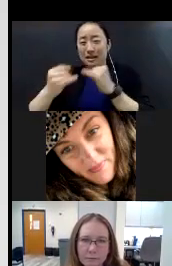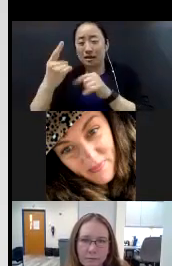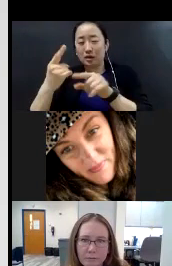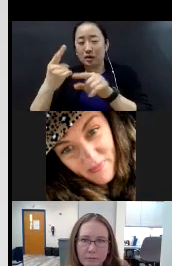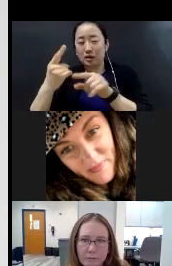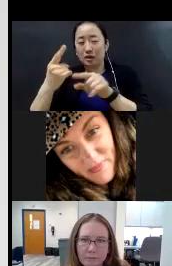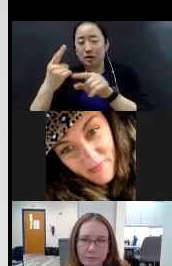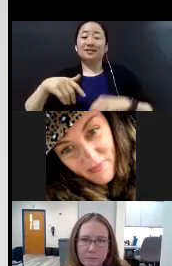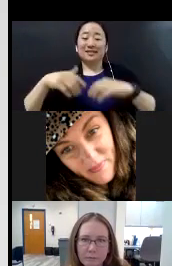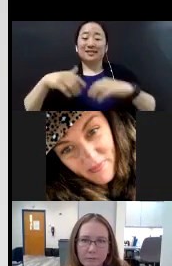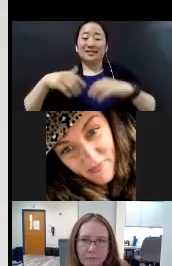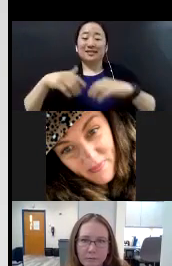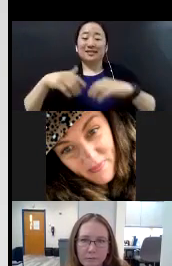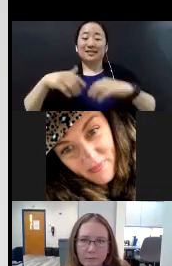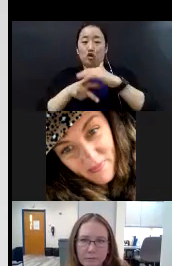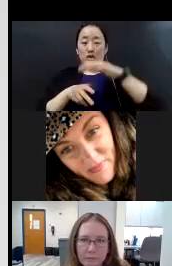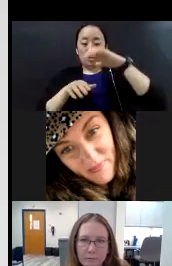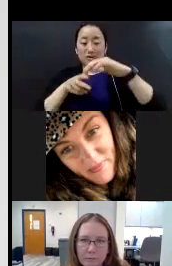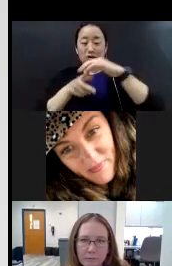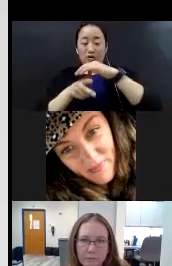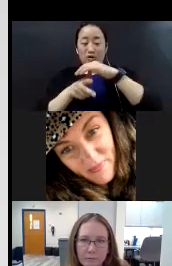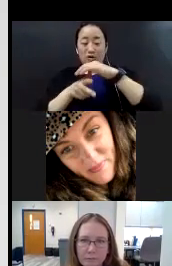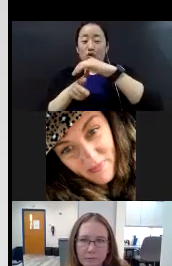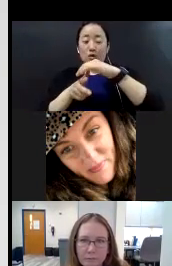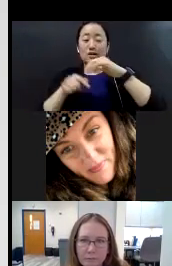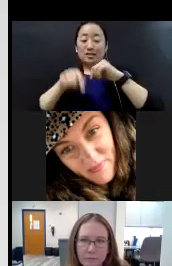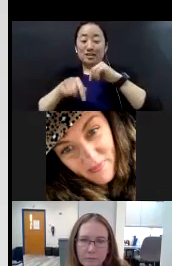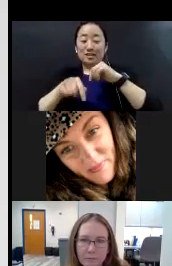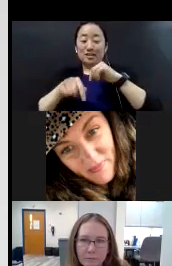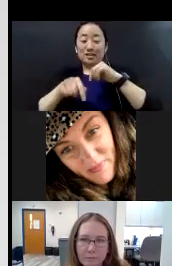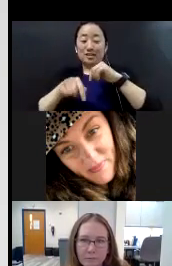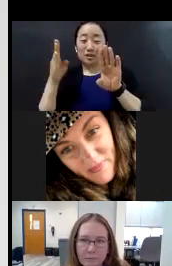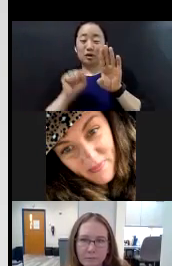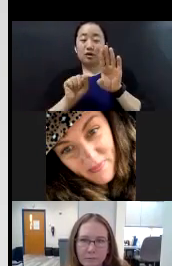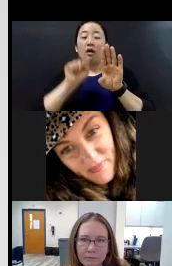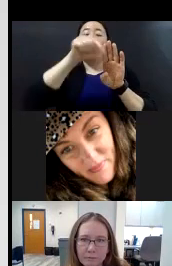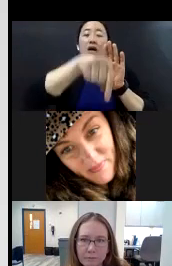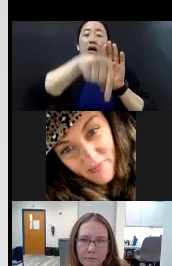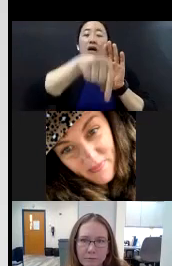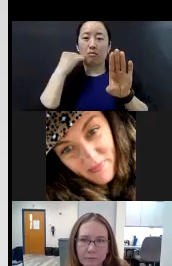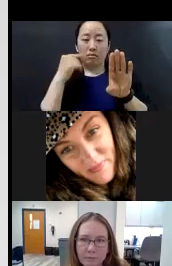IS THE INTERIOR -- THE PICTURE ON THE LEFT IS THE INTERIOR.